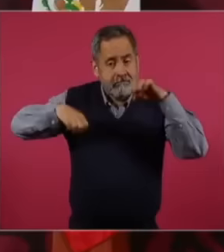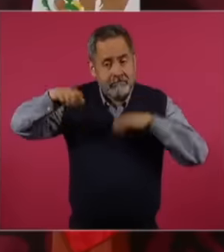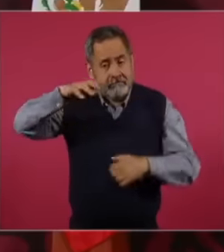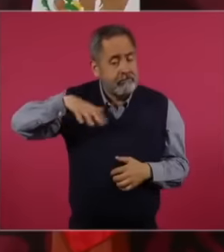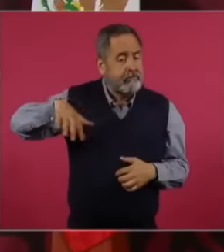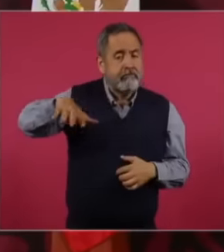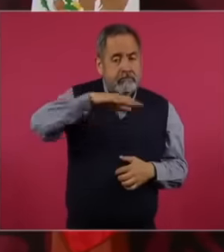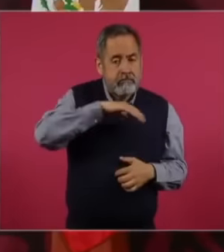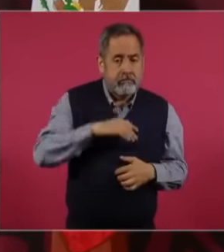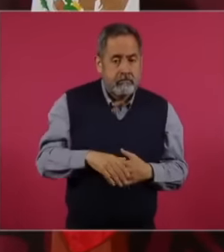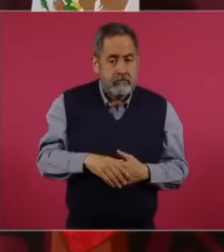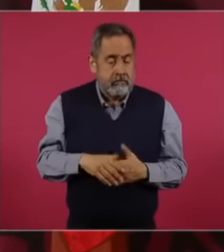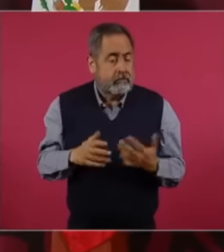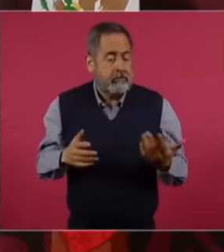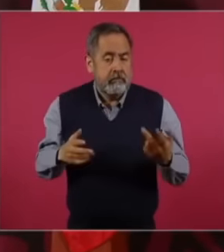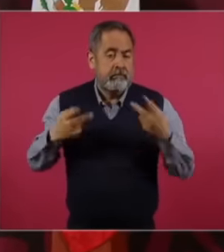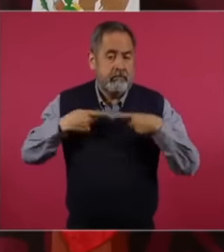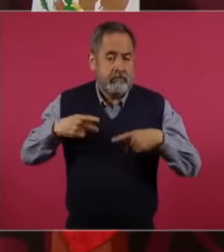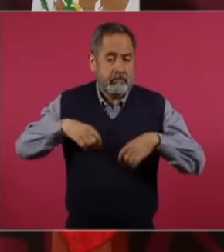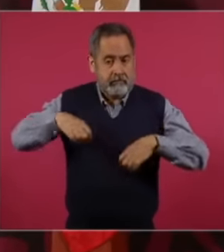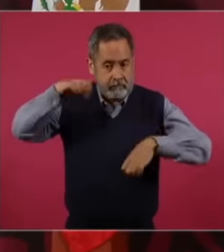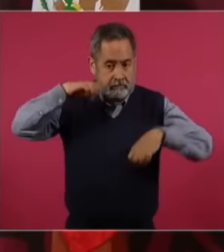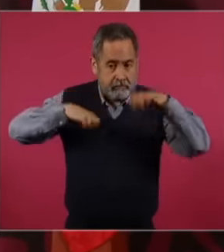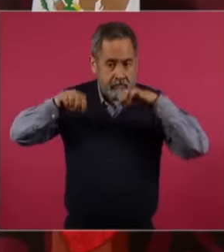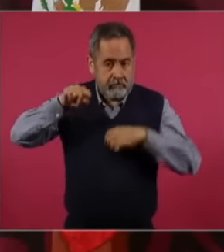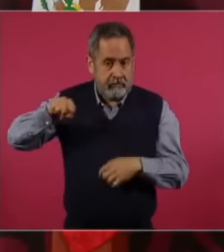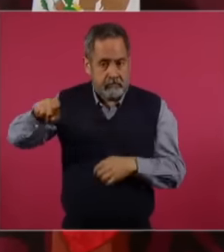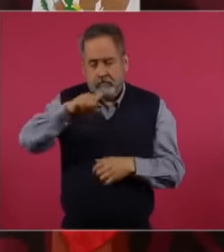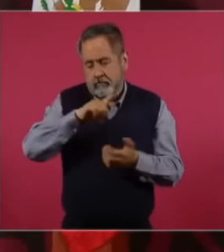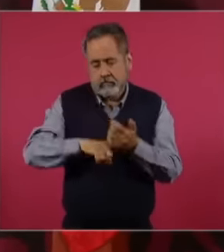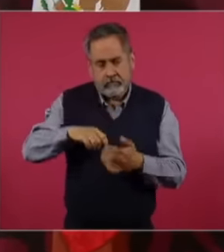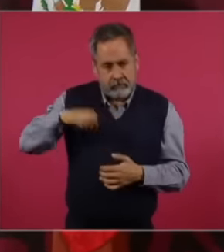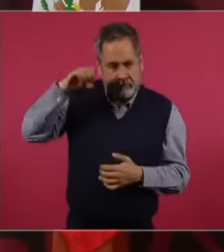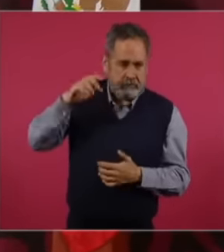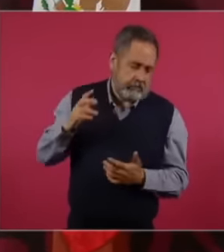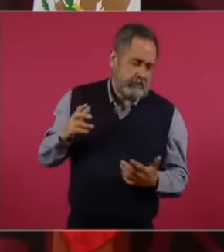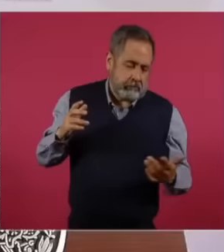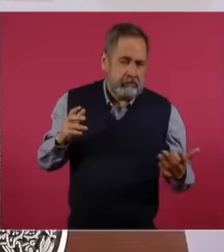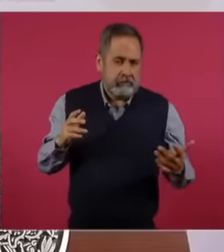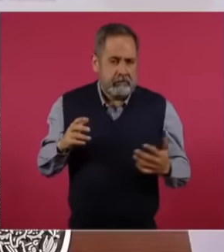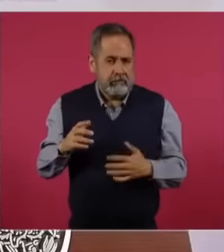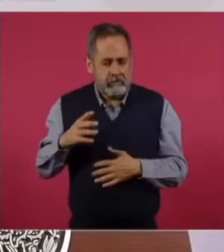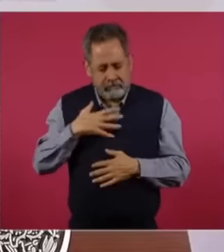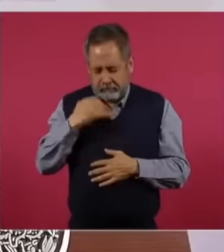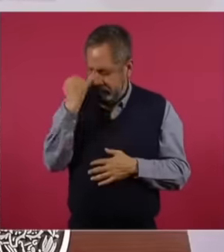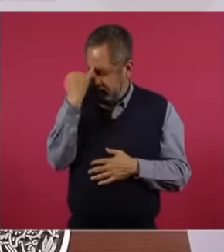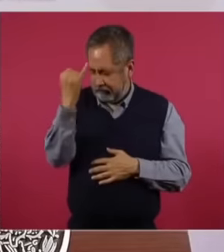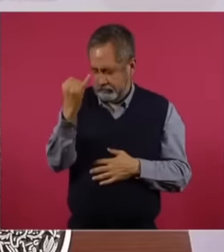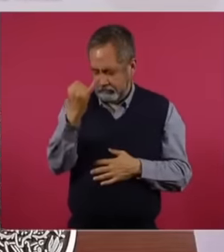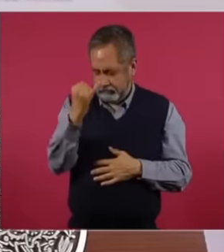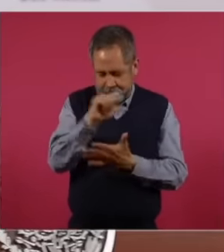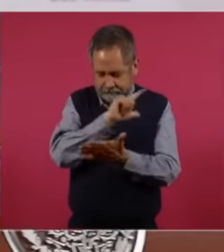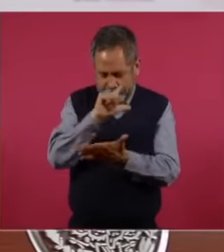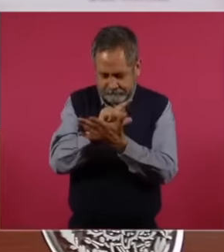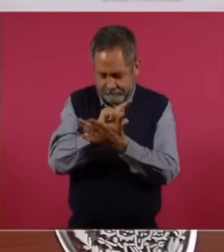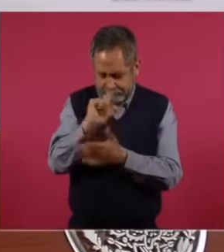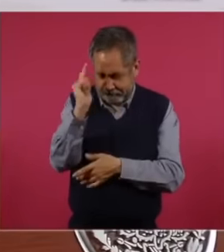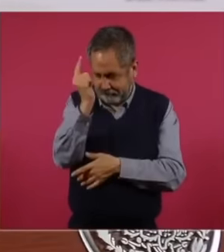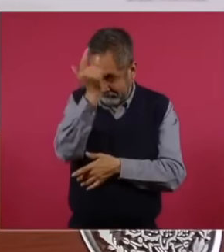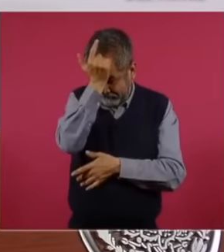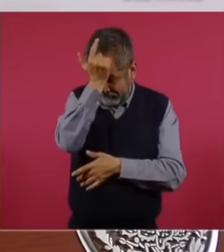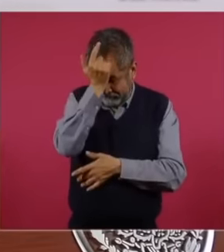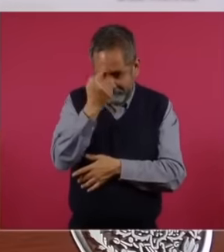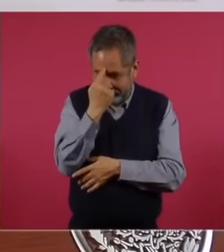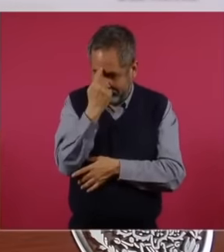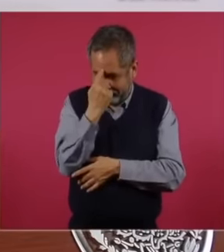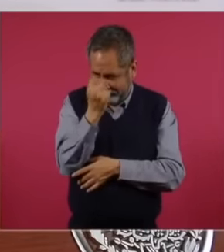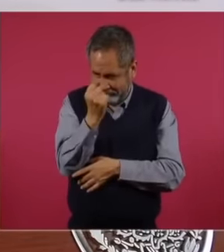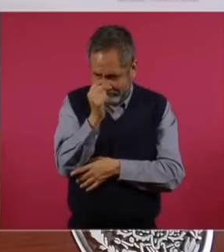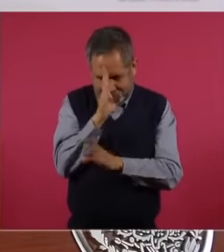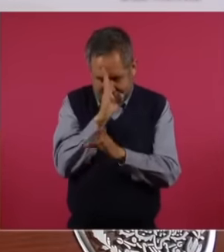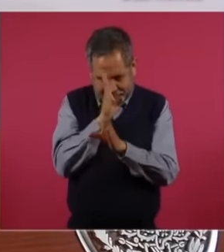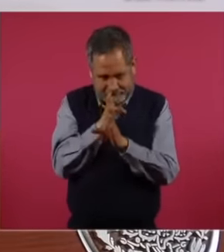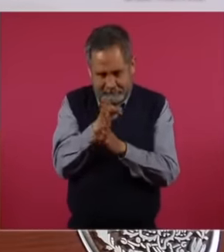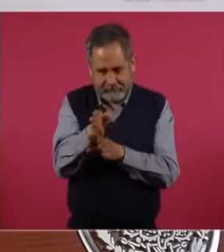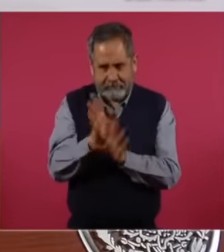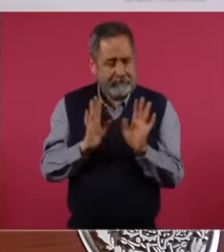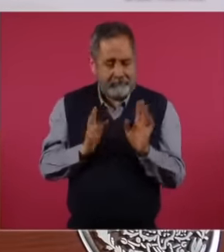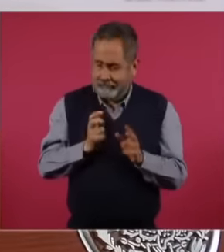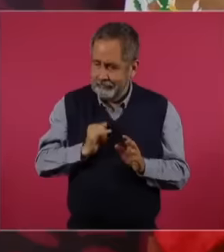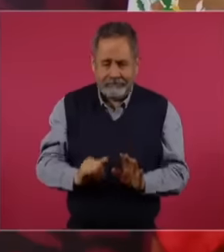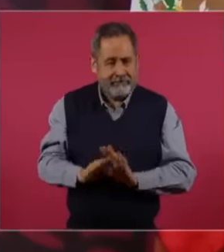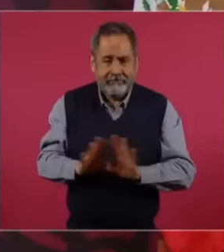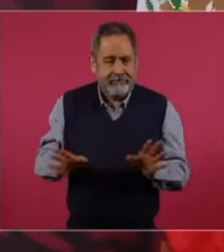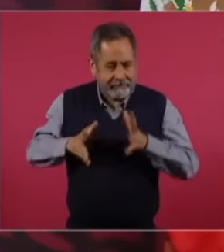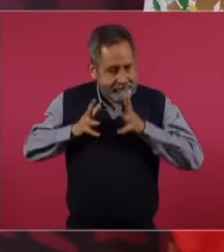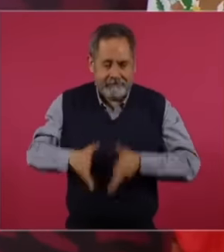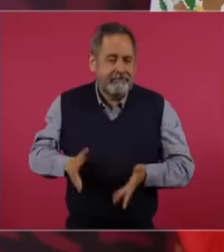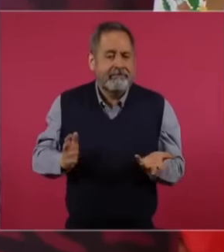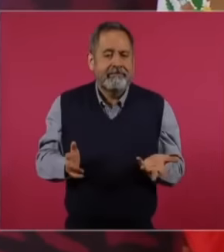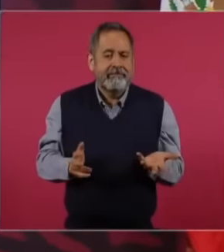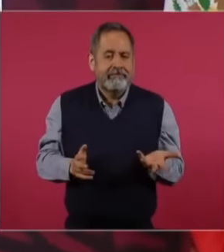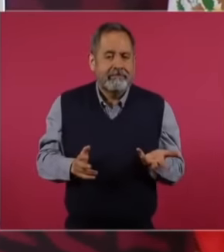all of us who are older, already have an idea that is more complete, it is a more